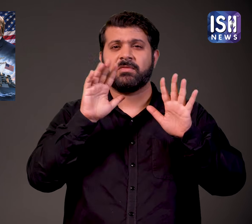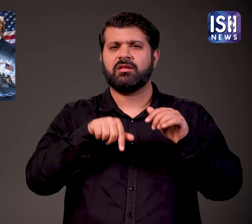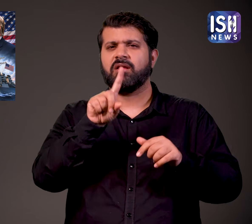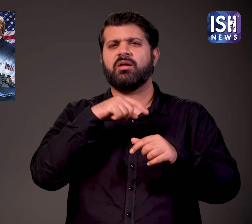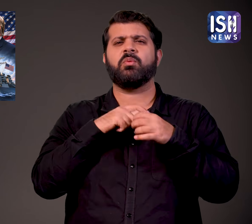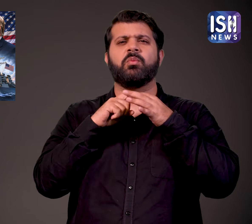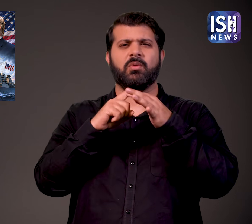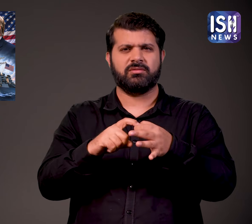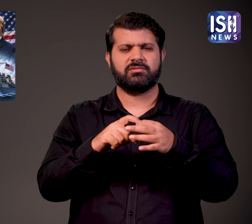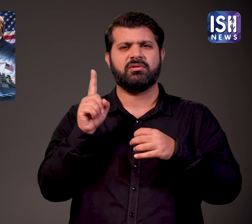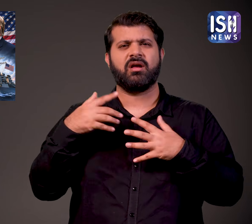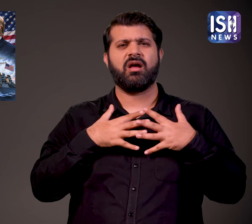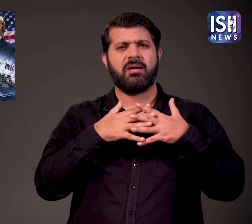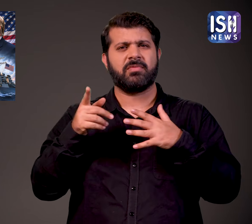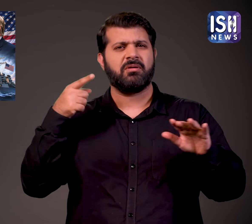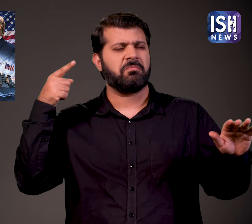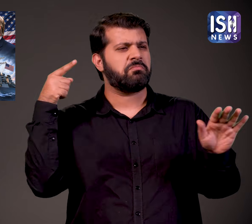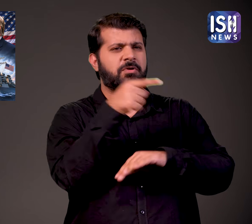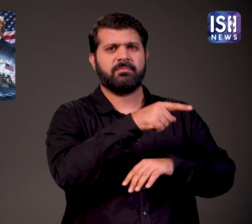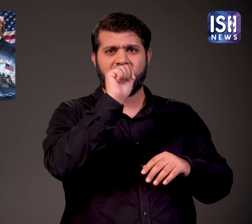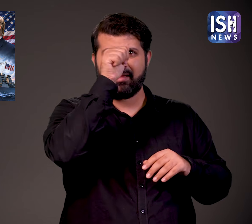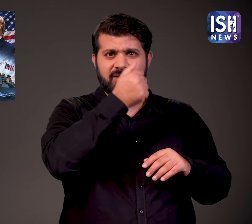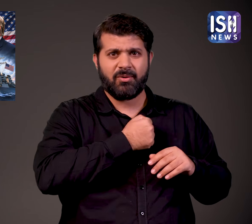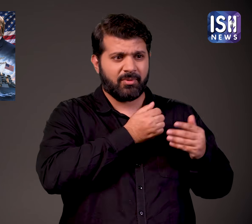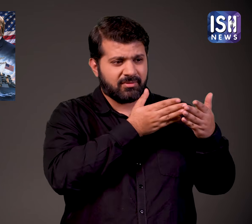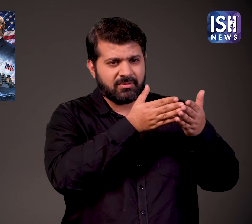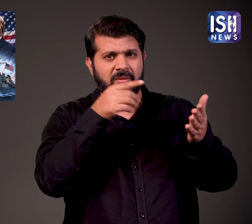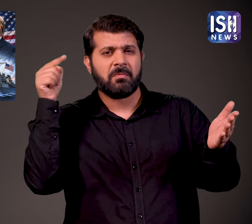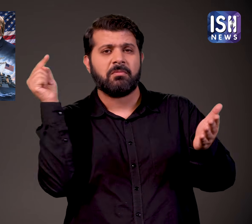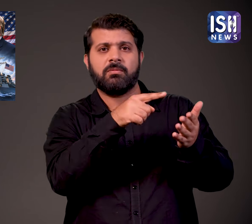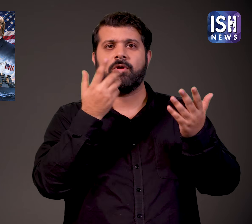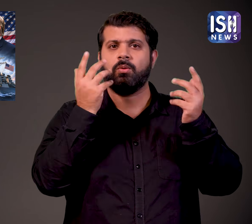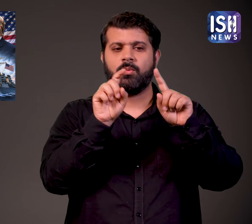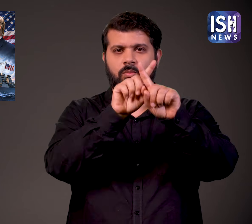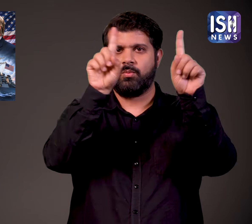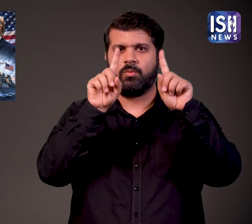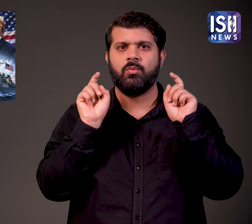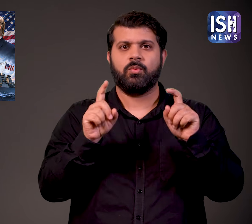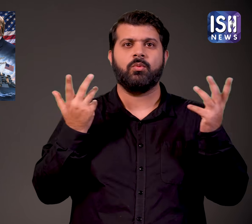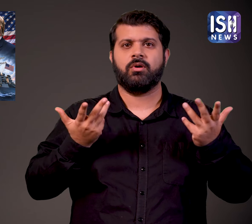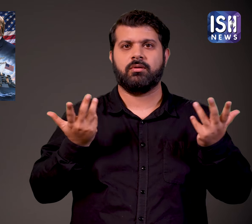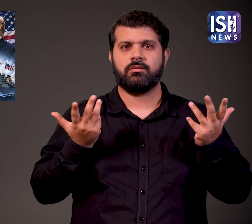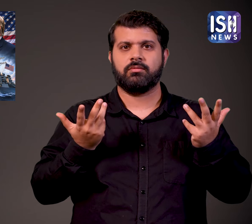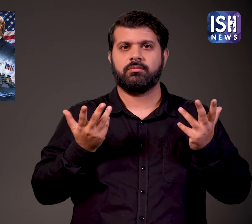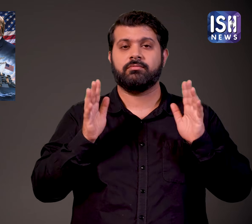However, the question is: why is the US attacking ships that have Indians on board?